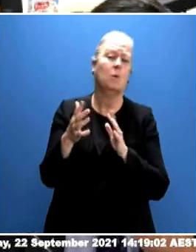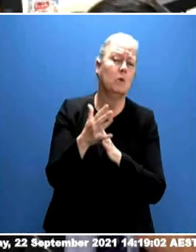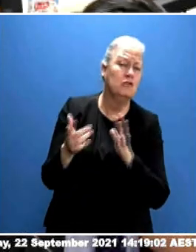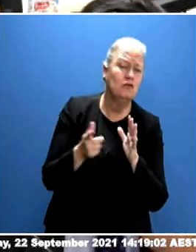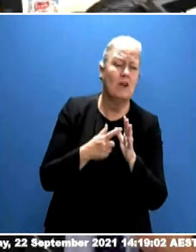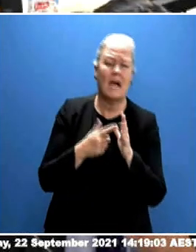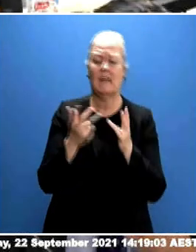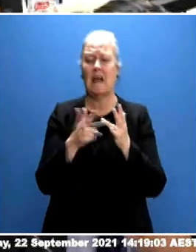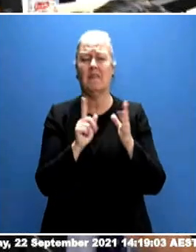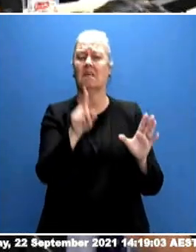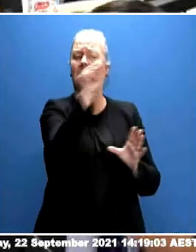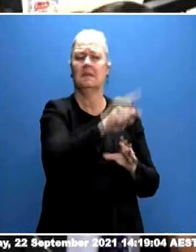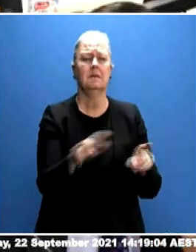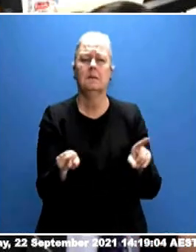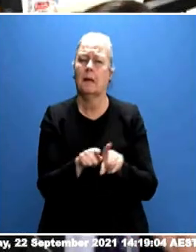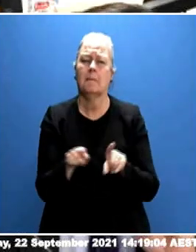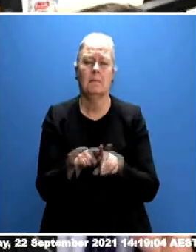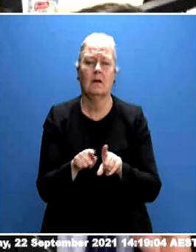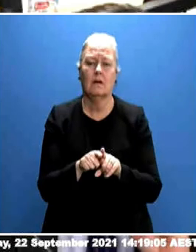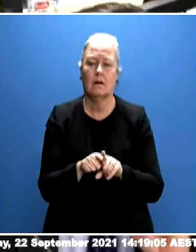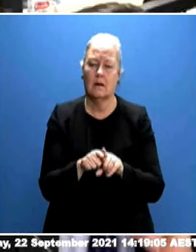in Australia. MR POWER: Yes, and Chair, that's what I was about to say.